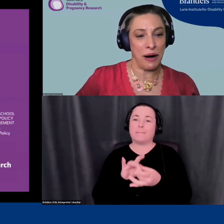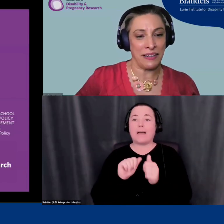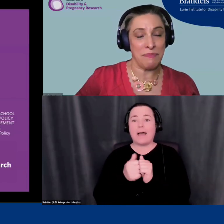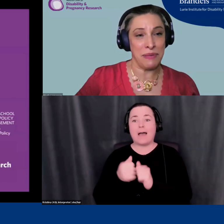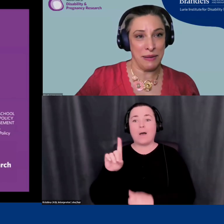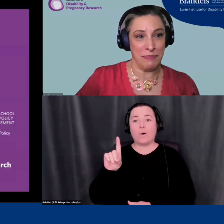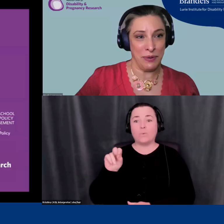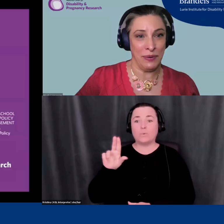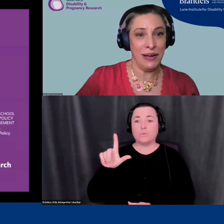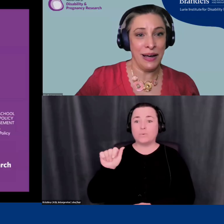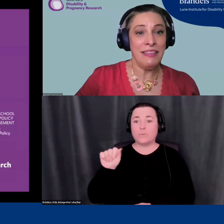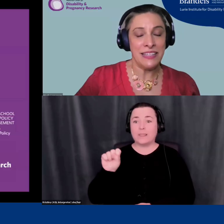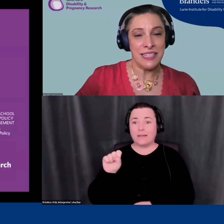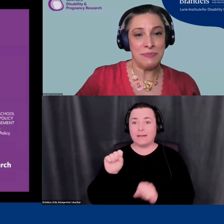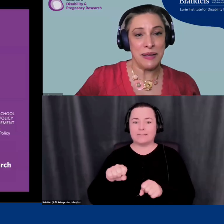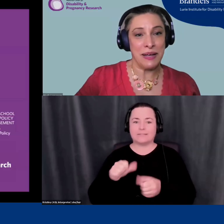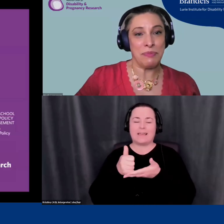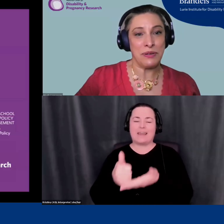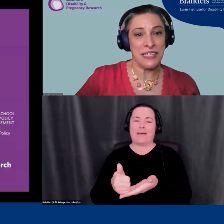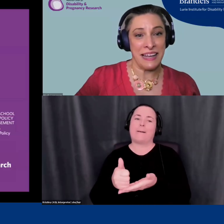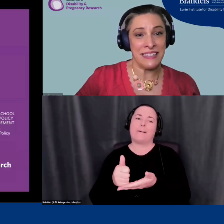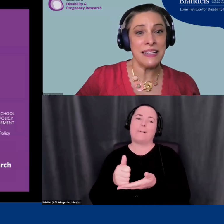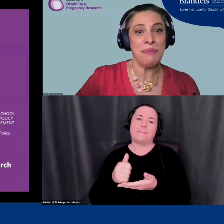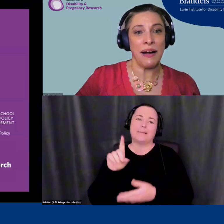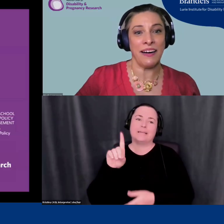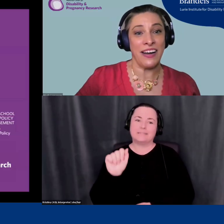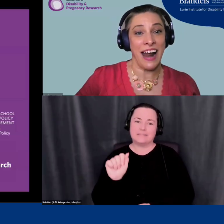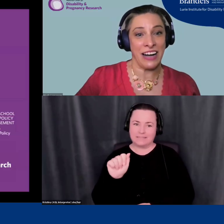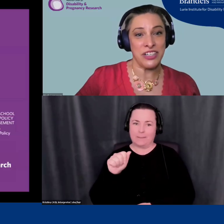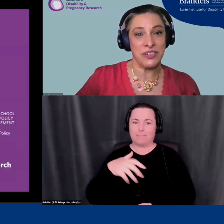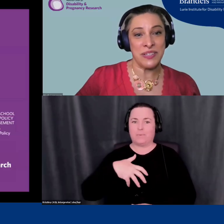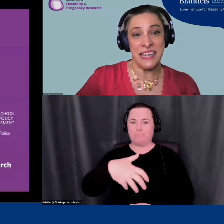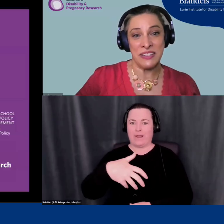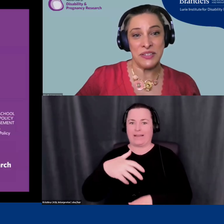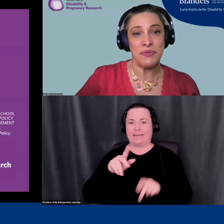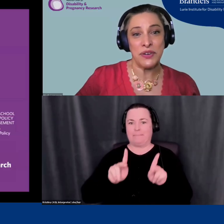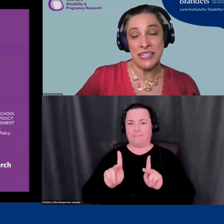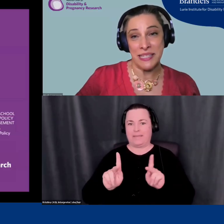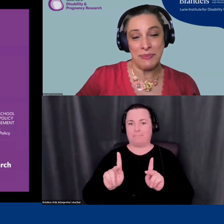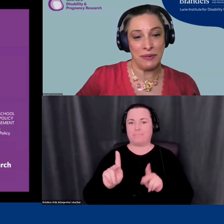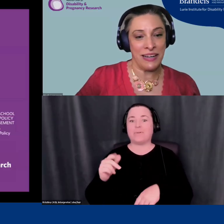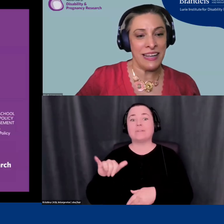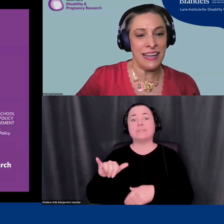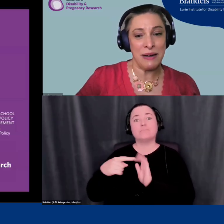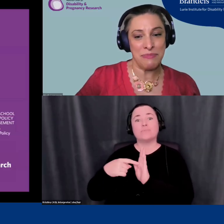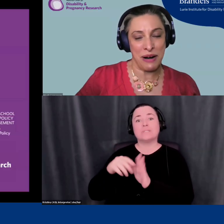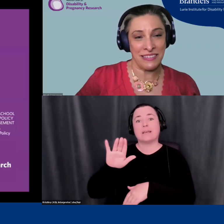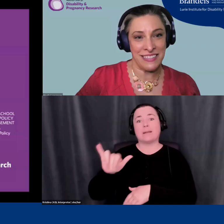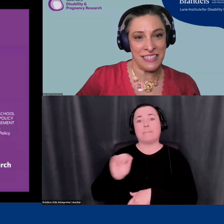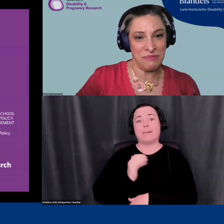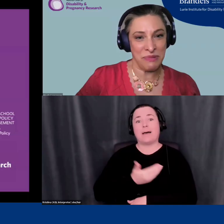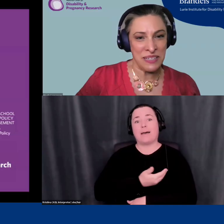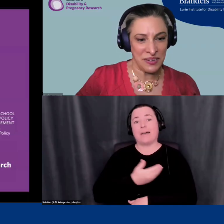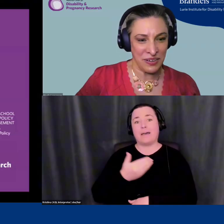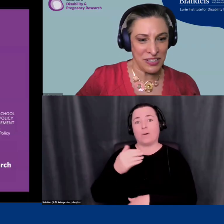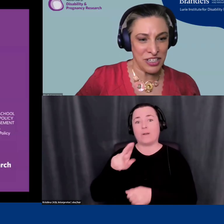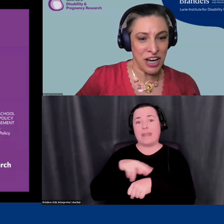Pregnant People. This is being presented by our National Center for Disability and Pregnancy Research.